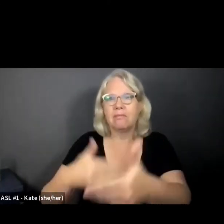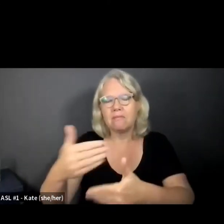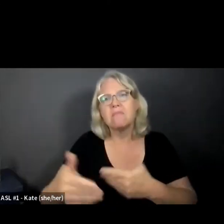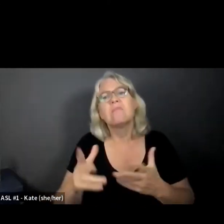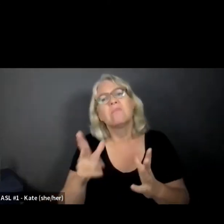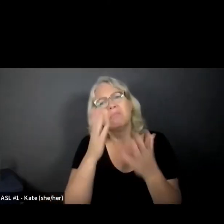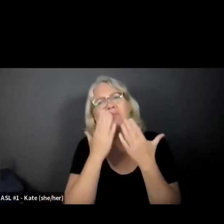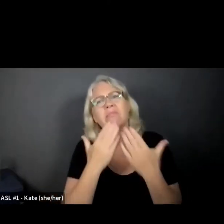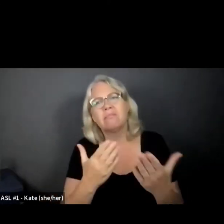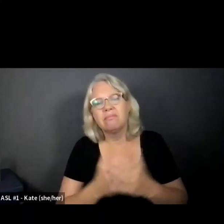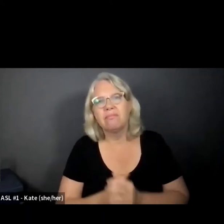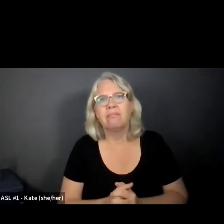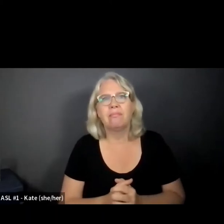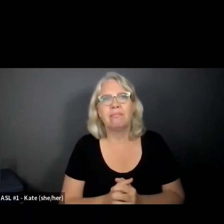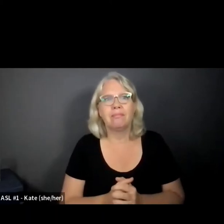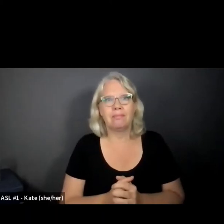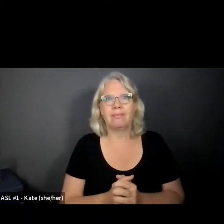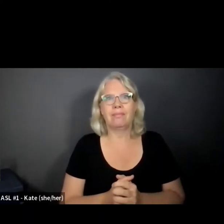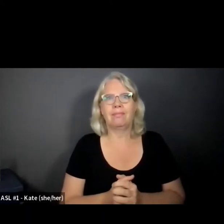LOOKS LIKE WE DIDN'T PAY THE POWER BILL.